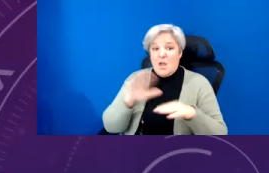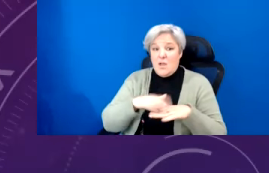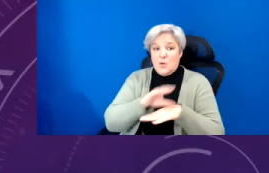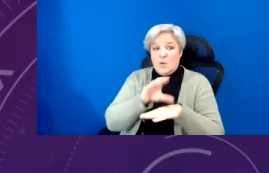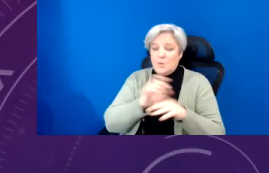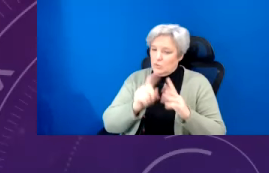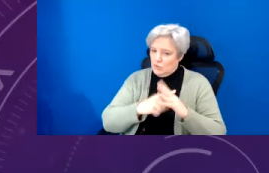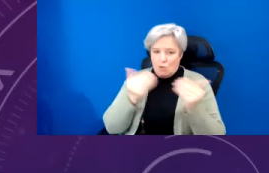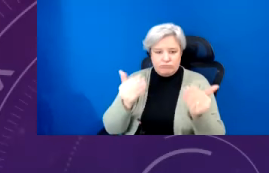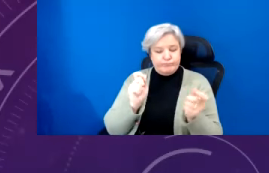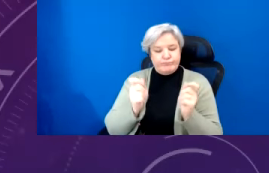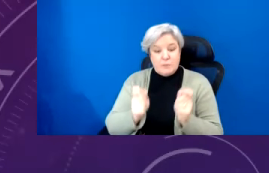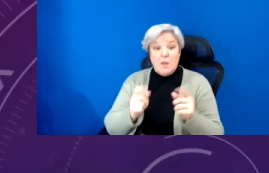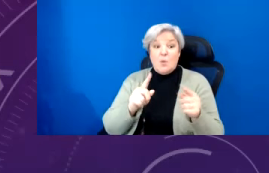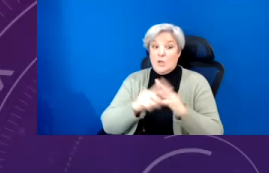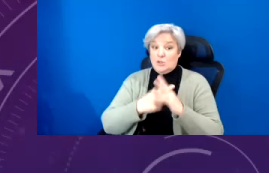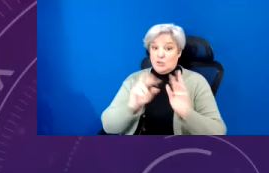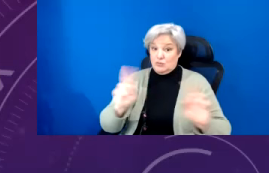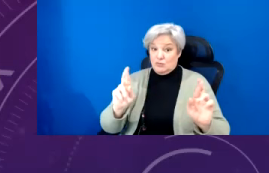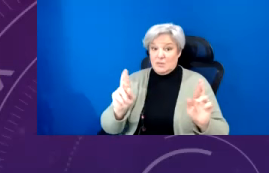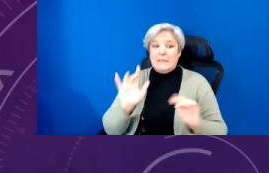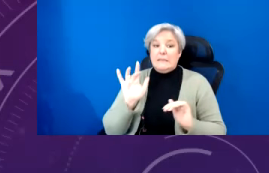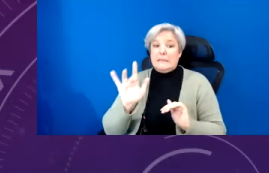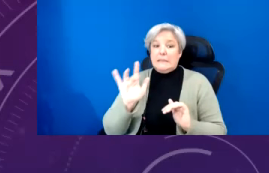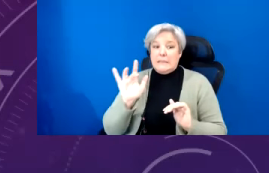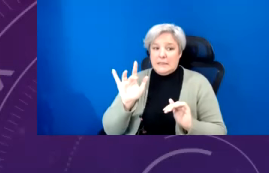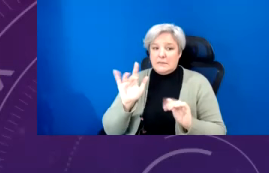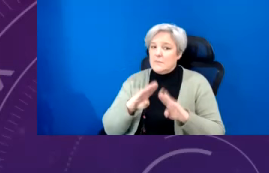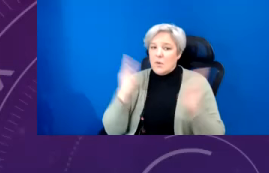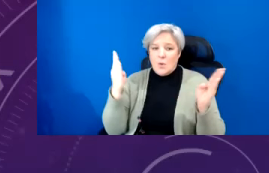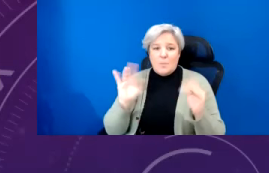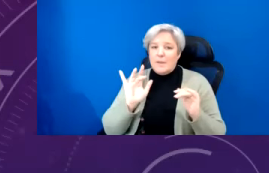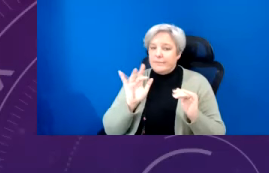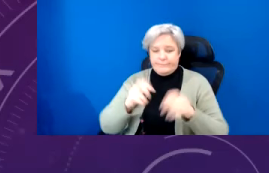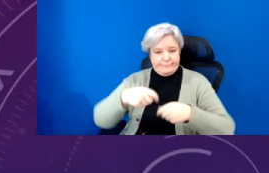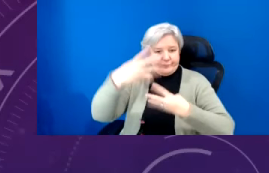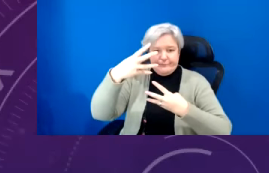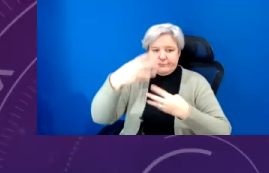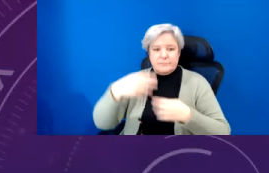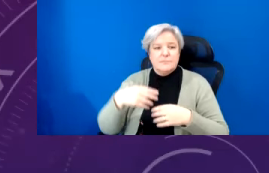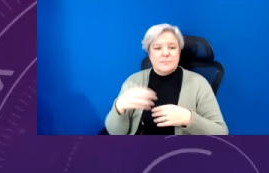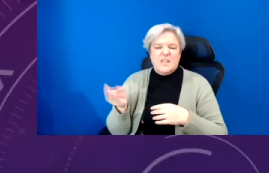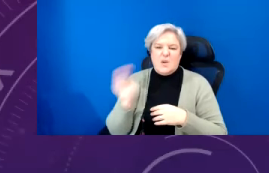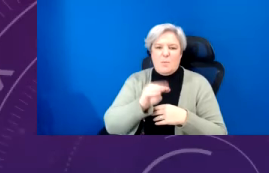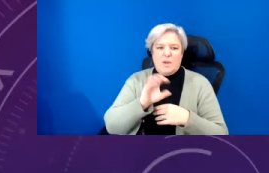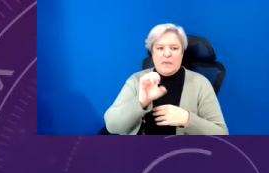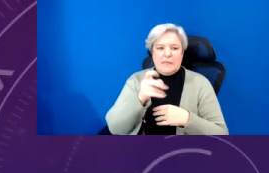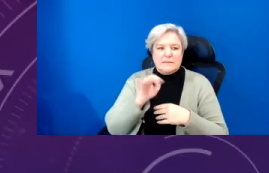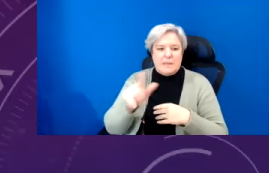So once we're ready, start working on them just double click on any of those files and it'll open right into Excel.